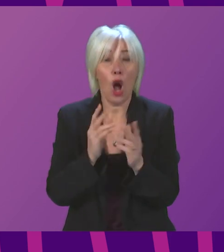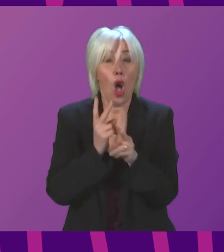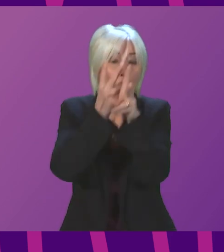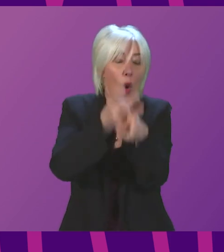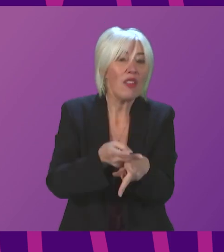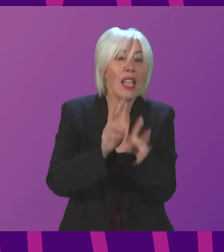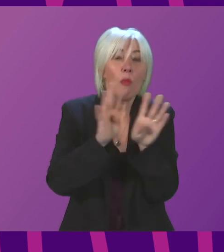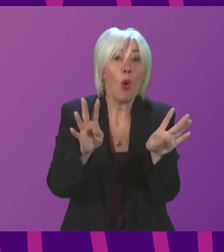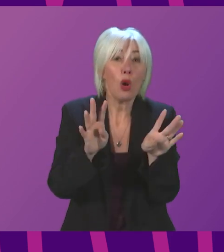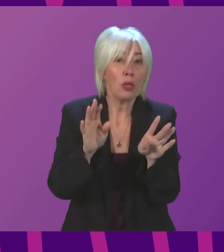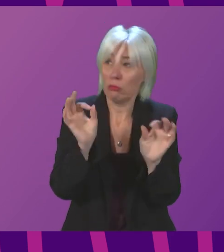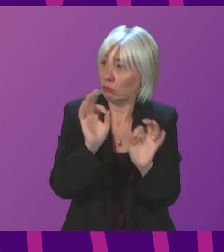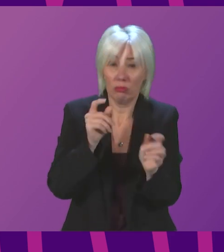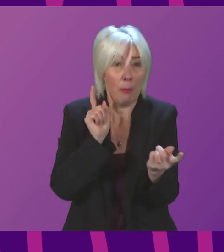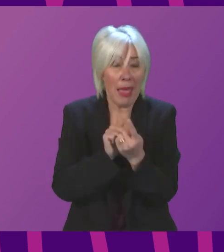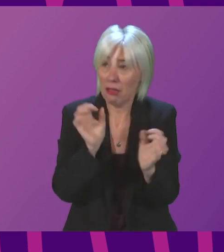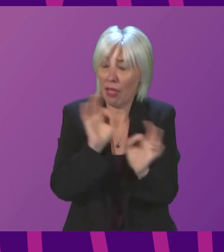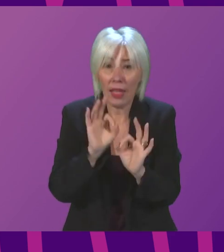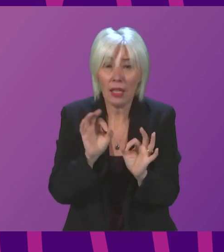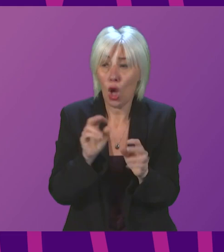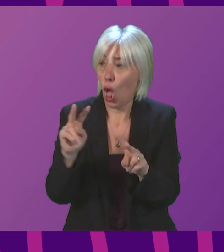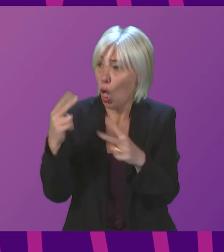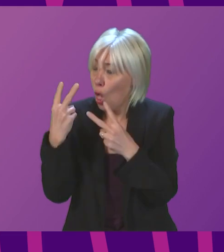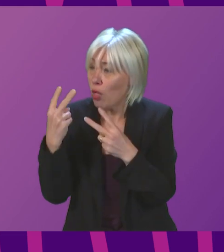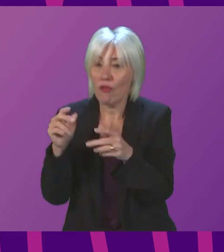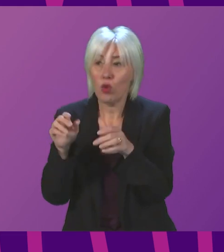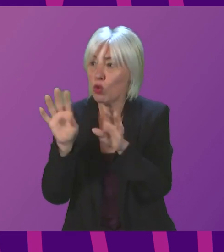not met for nine months and the review group has not met for two months, but the First